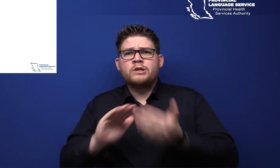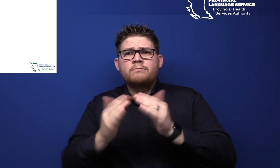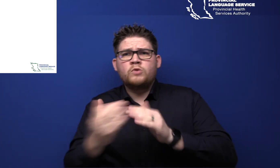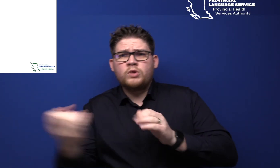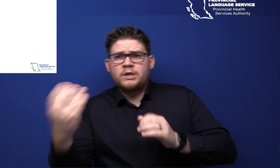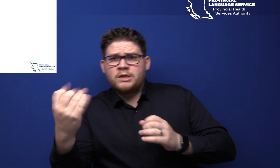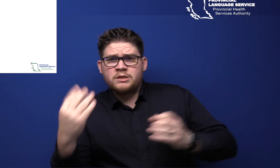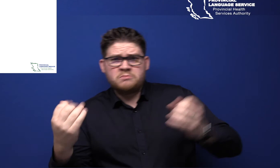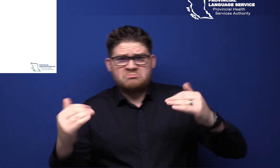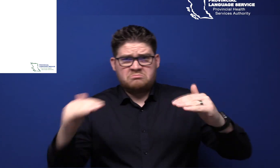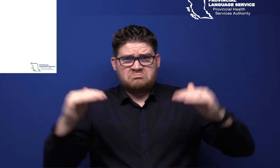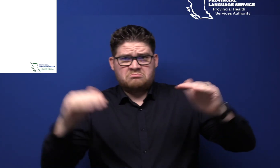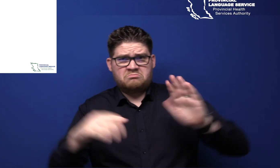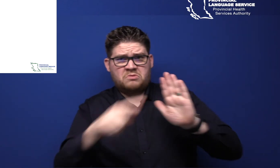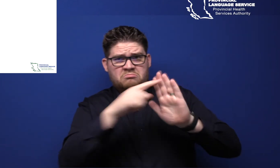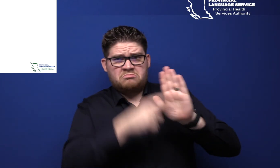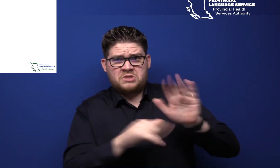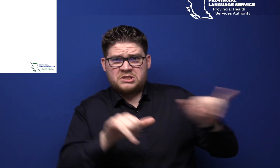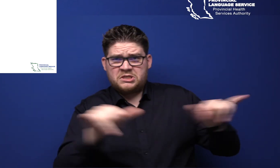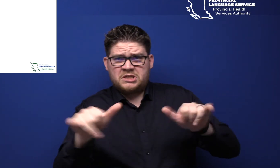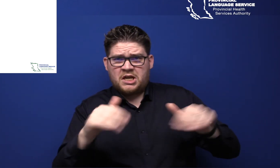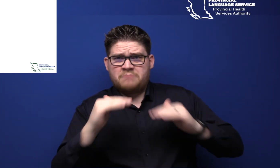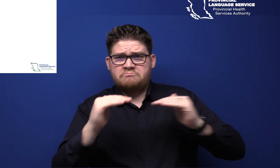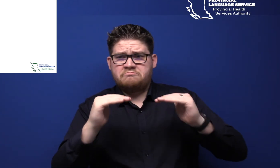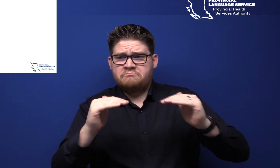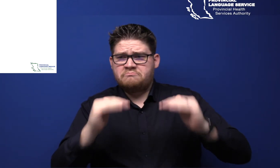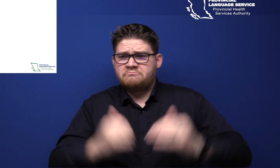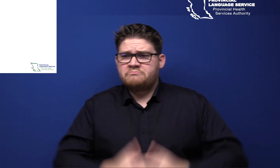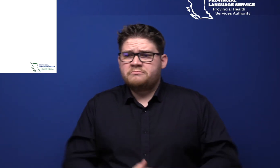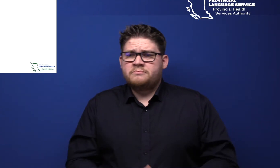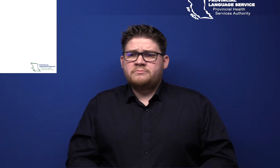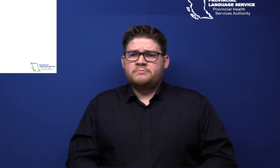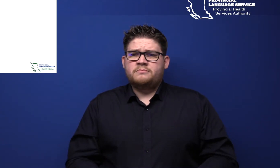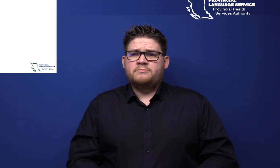MAKING SURE THAT WE'RE TAKING INFORMATION FROM THE COMMUNITY.